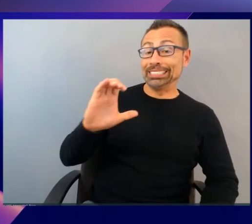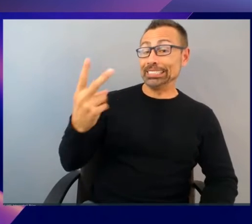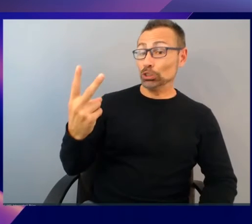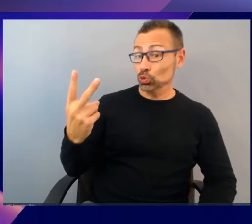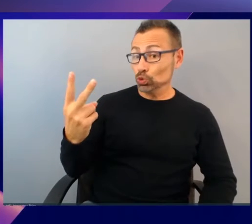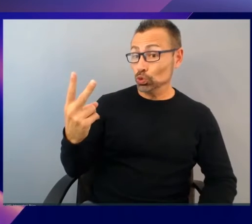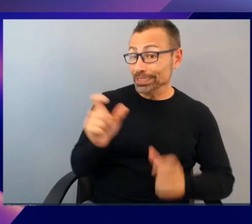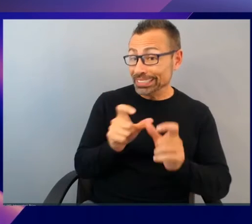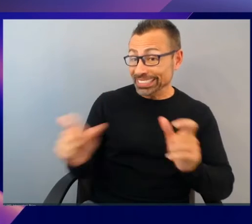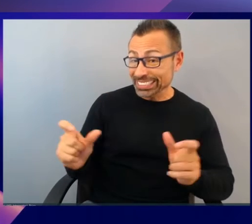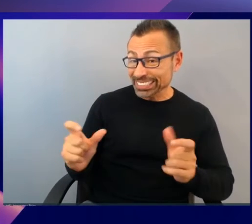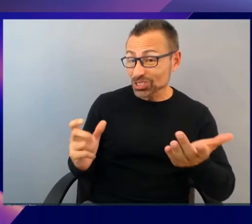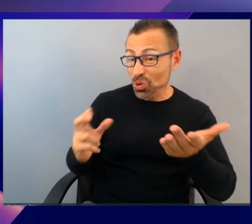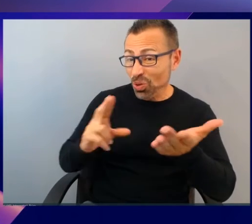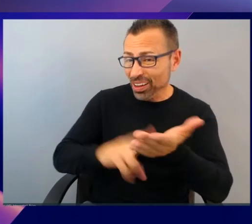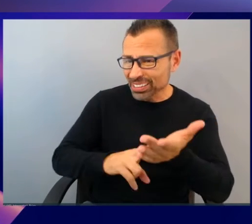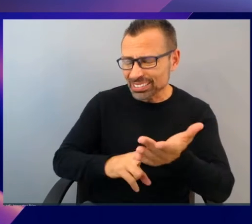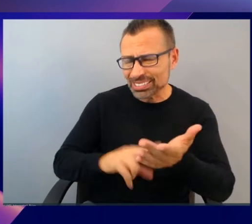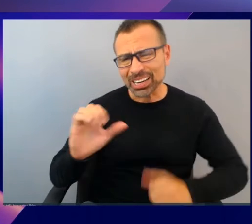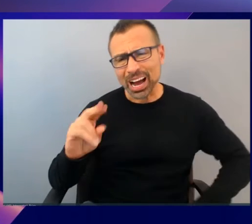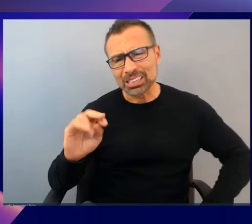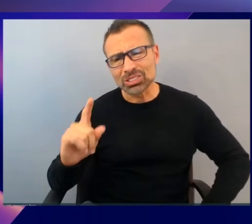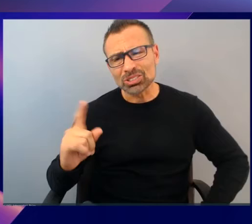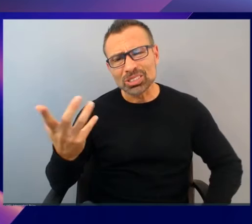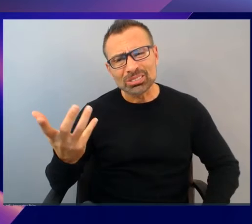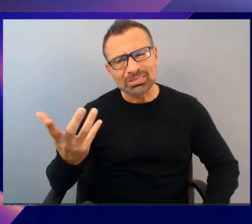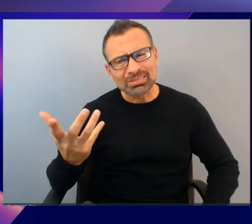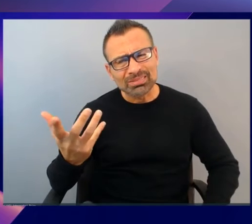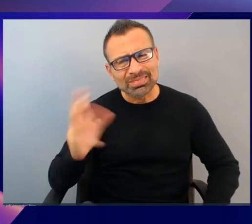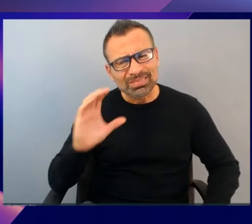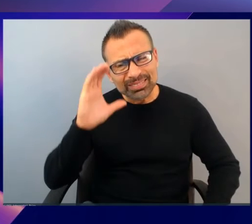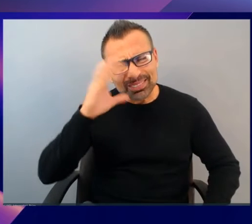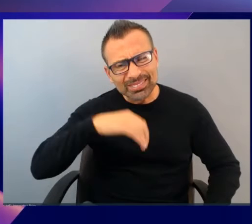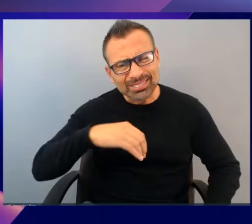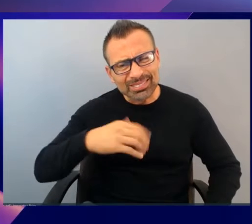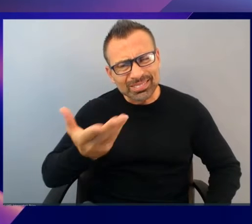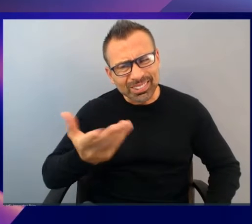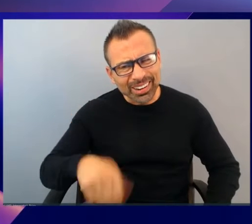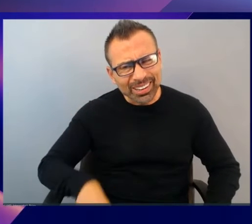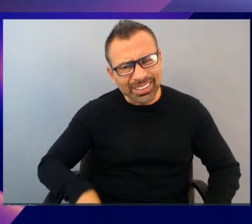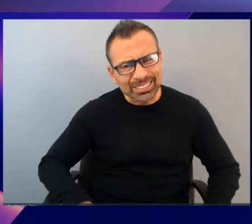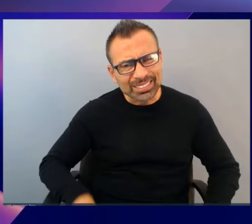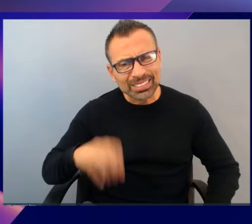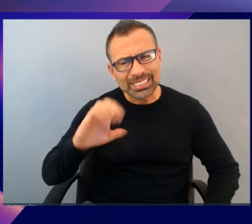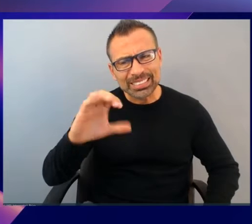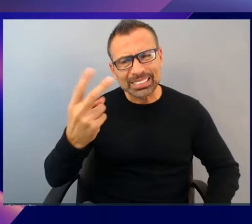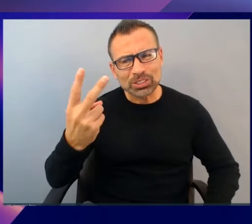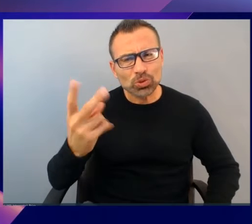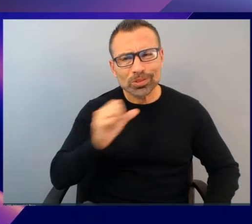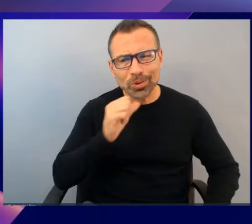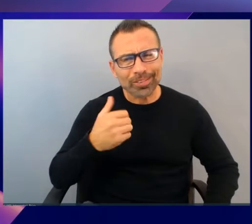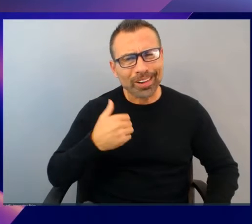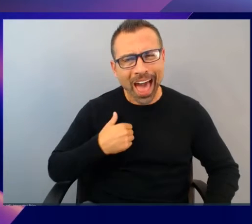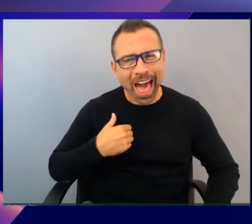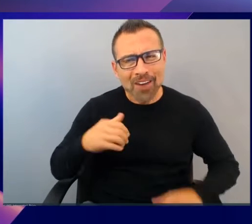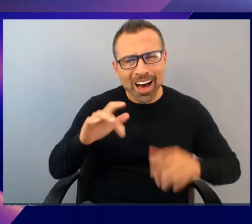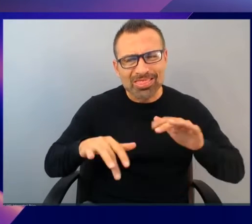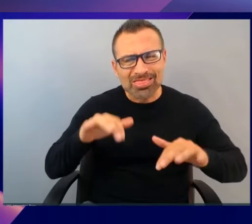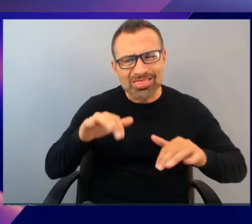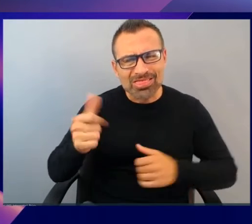that's something very strange. That's strange indeed. Because EC2 instances, they don't even have thumbs. How can they log into a console? It's ridiculous.